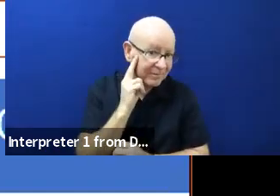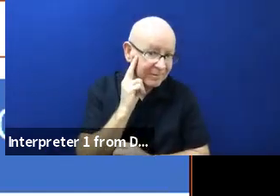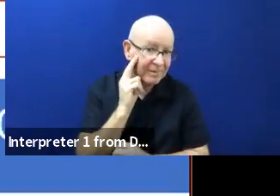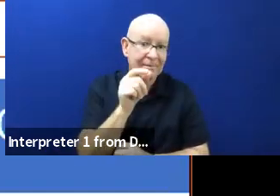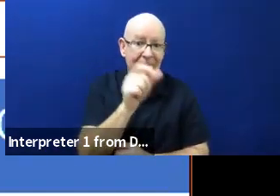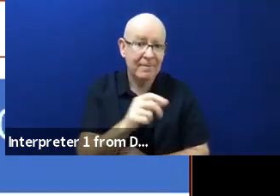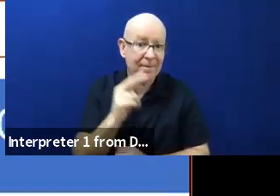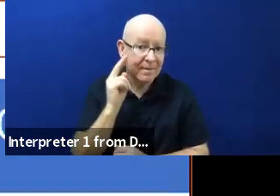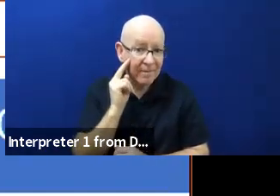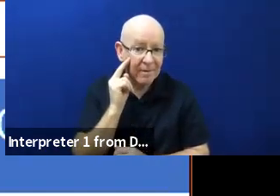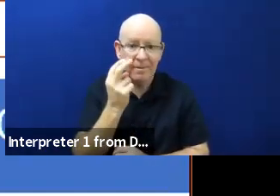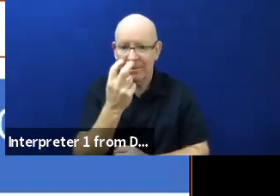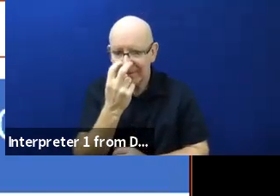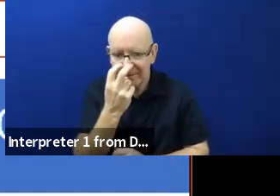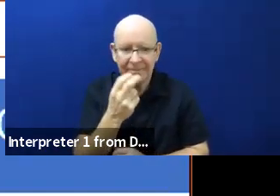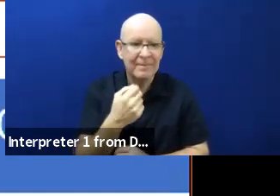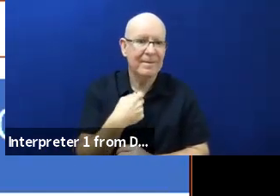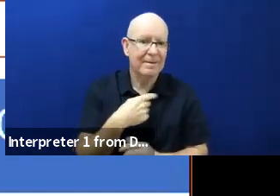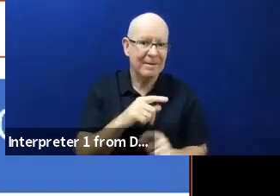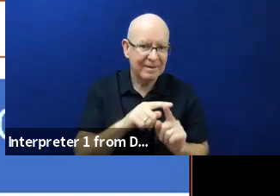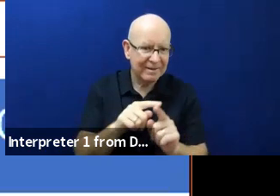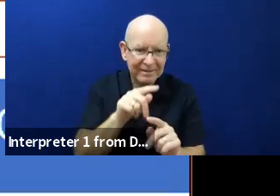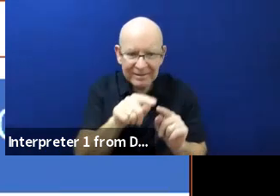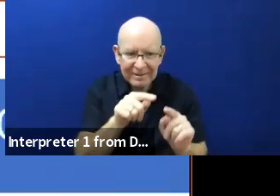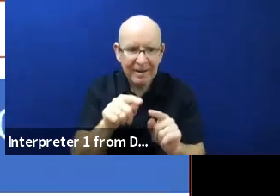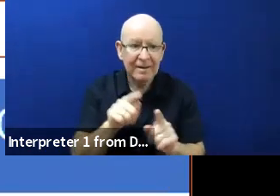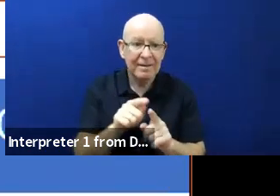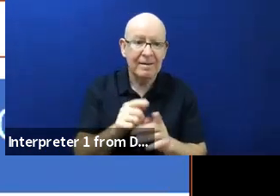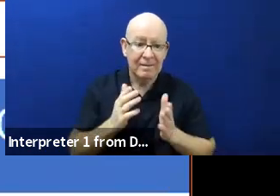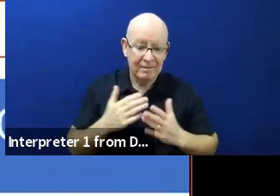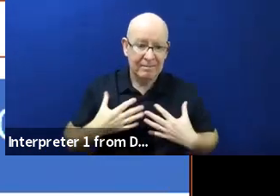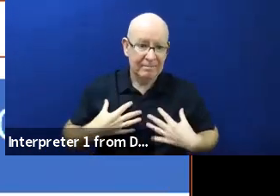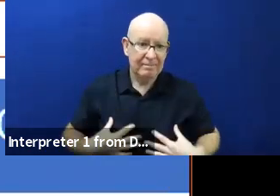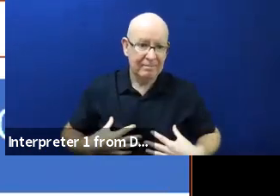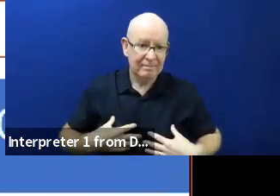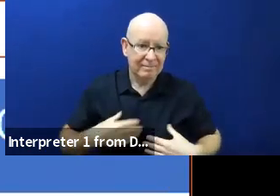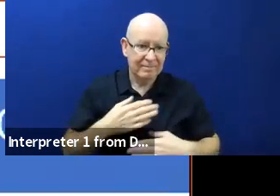experienced by people who most of the time will stay at home and use unpaid care and support.